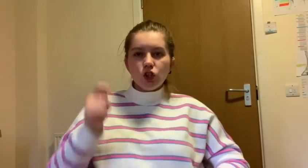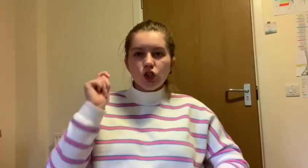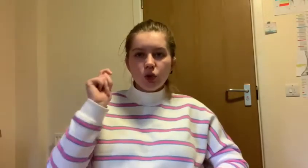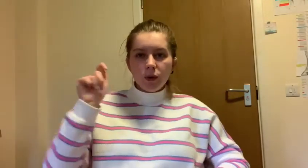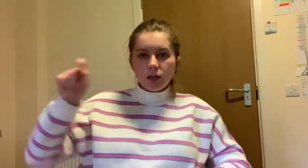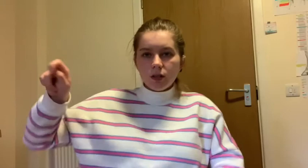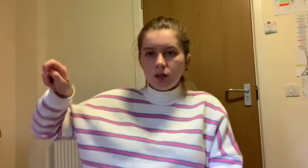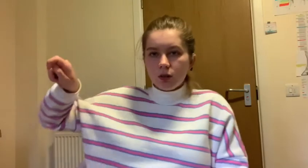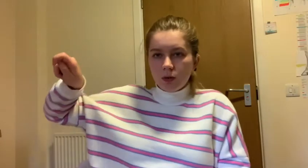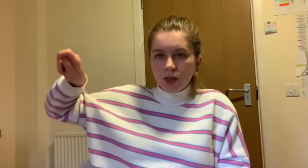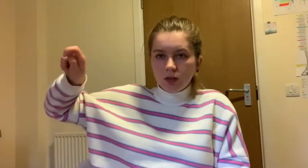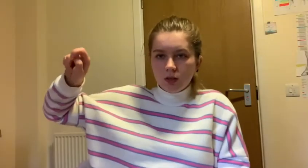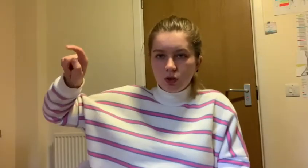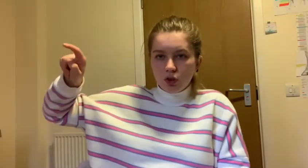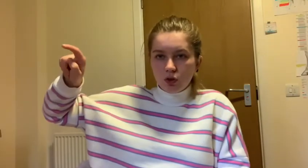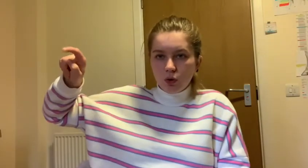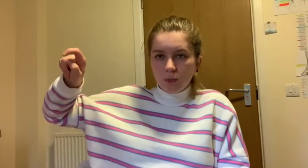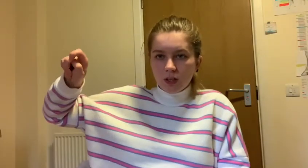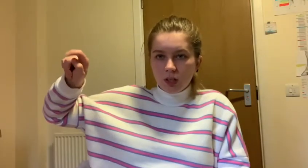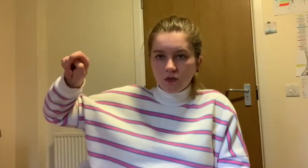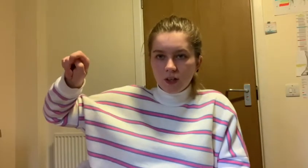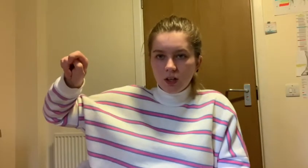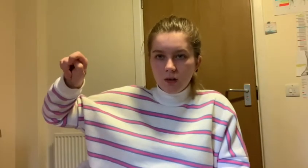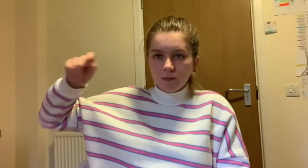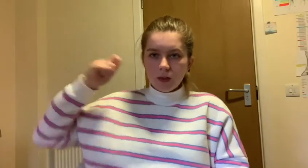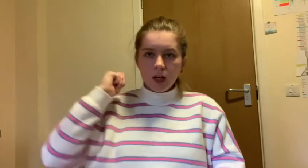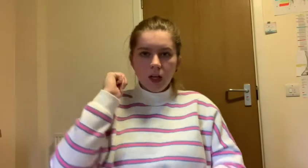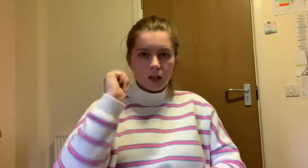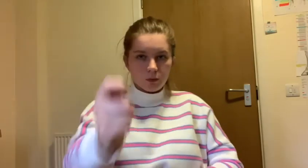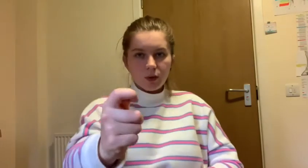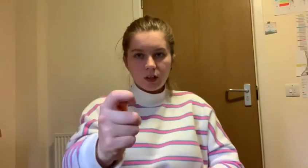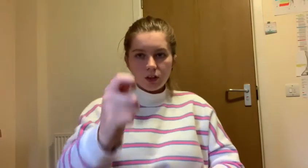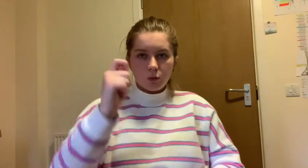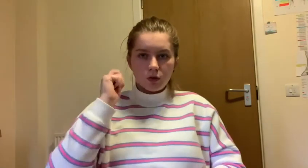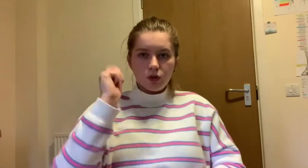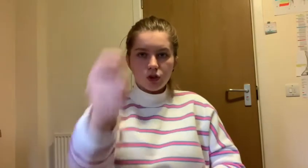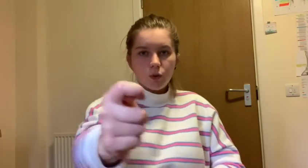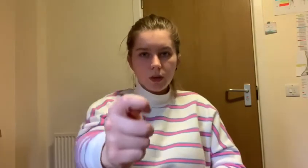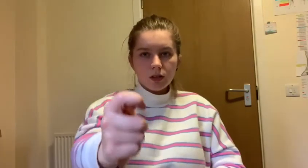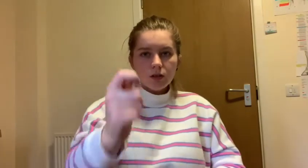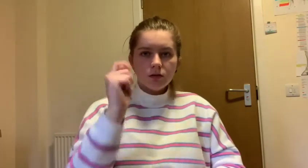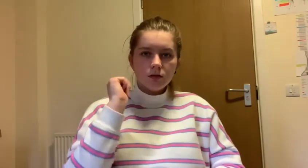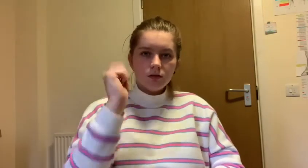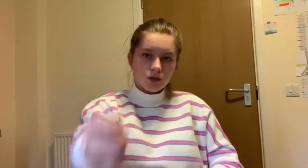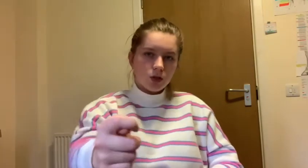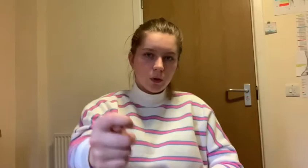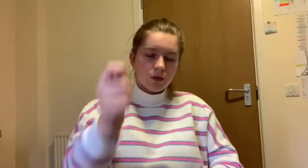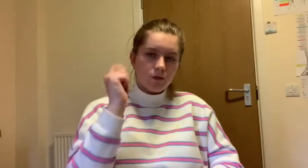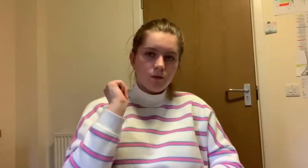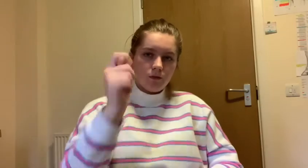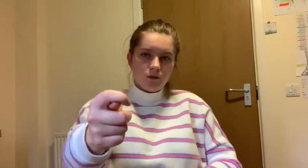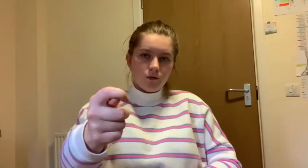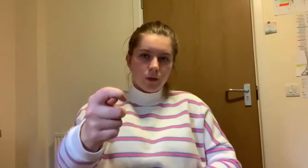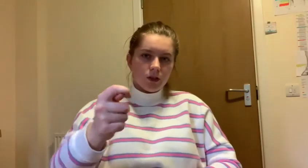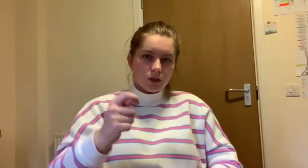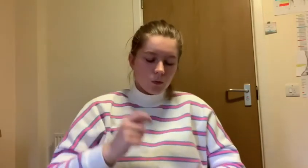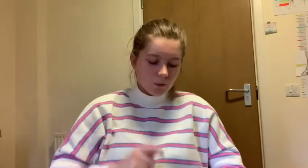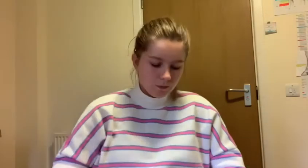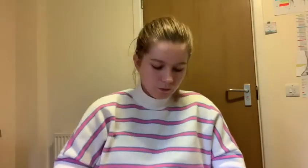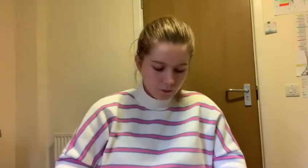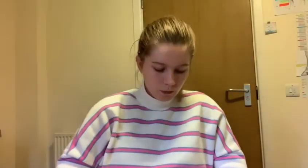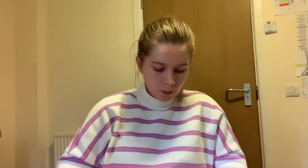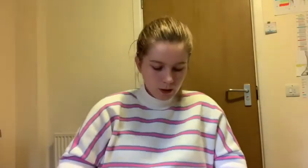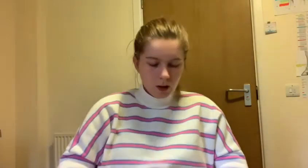"Sue it" so you do this, tuck your thumb inside your finger. And you bring it to someone "Sue it". Forward it to someone.